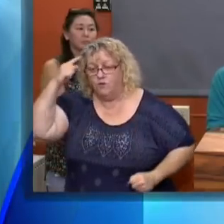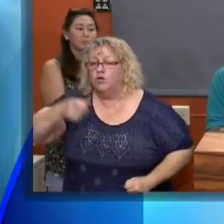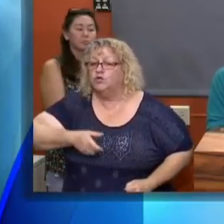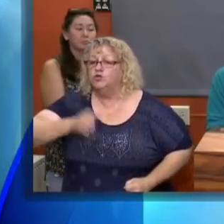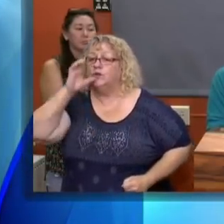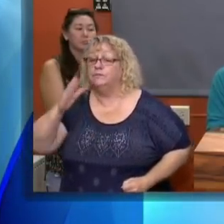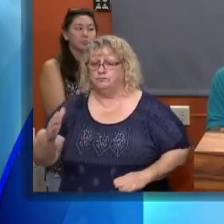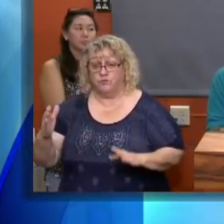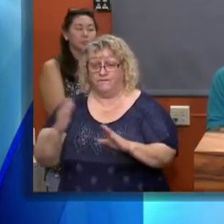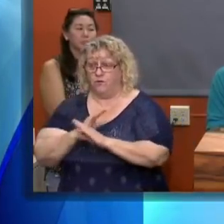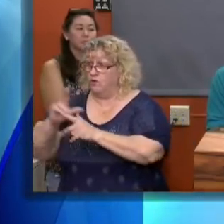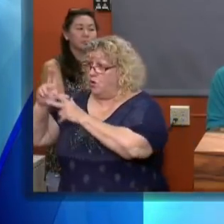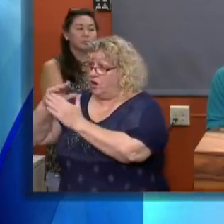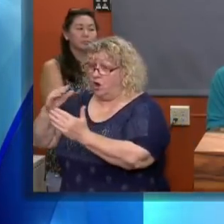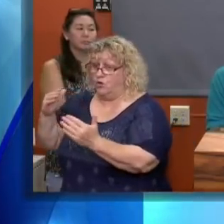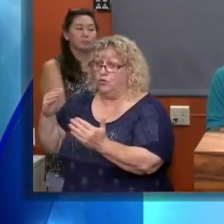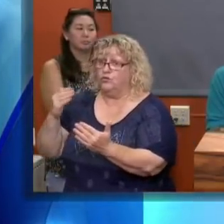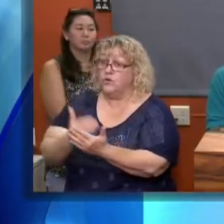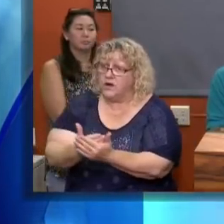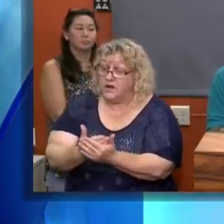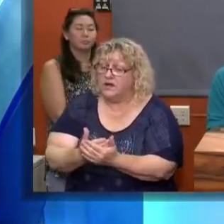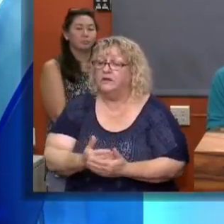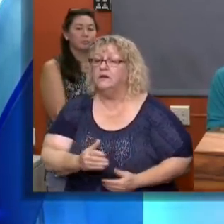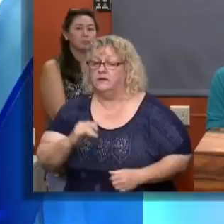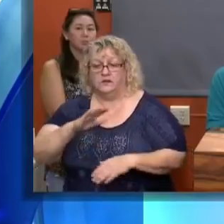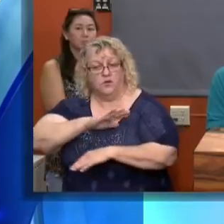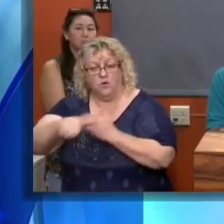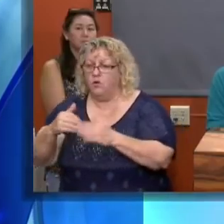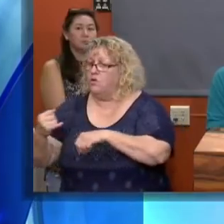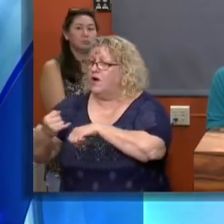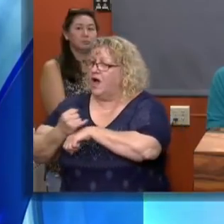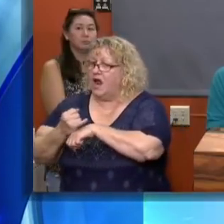TANKS WITH A ROOF ON IT AND WATER IN THEM IS SAFE.